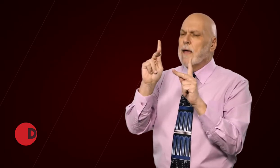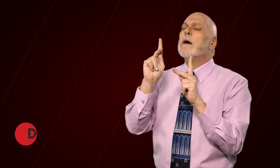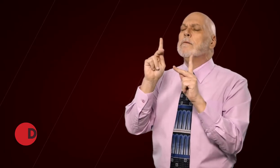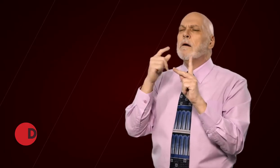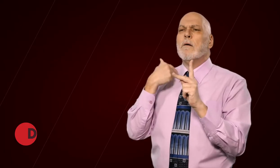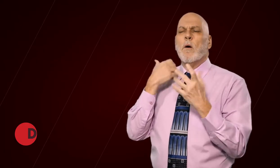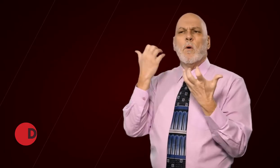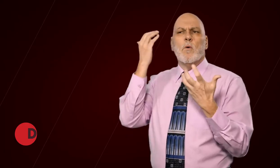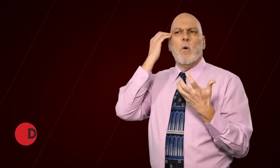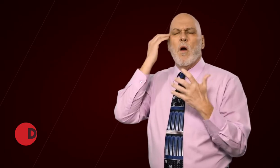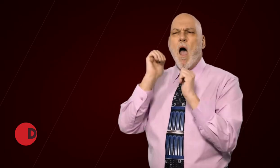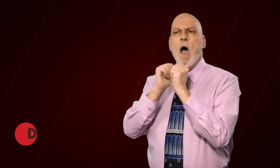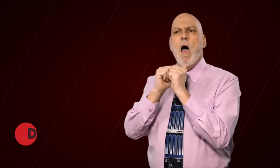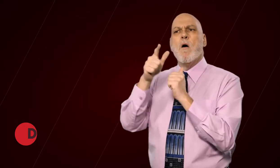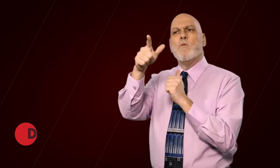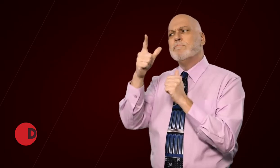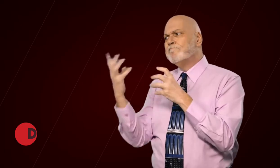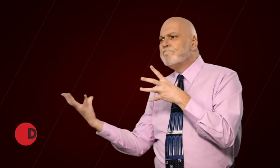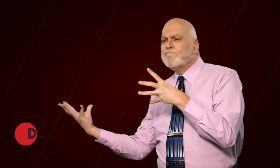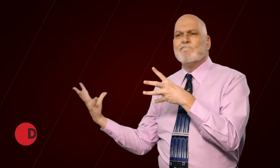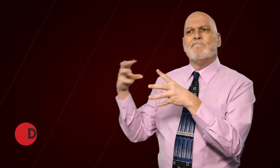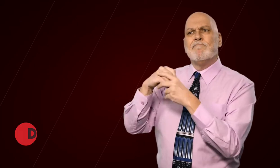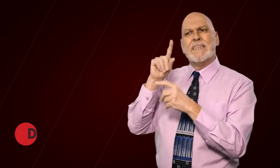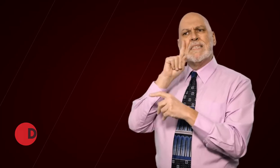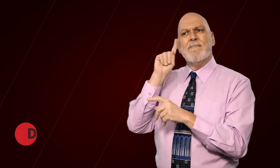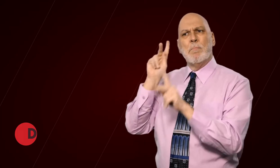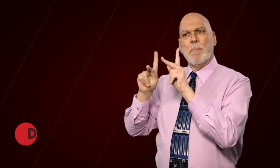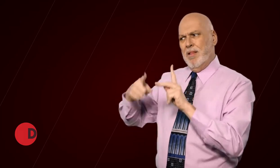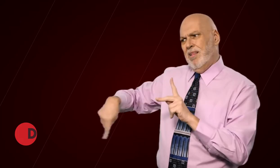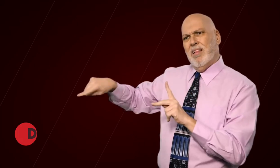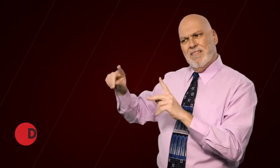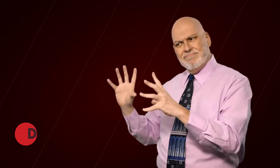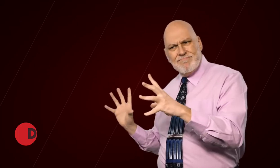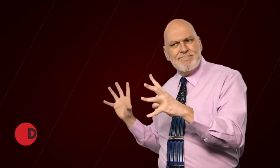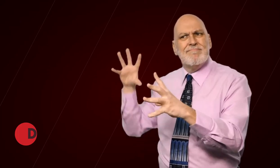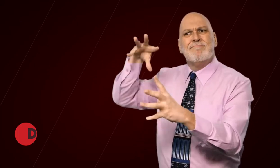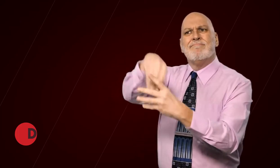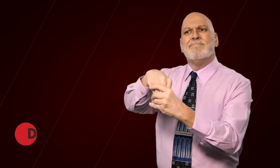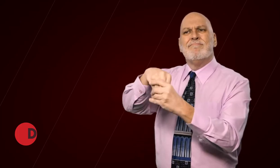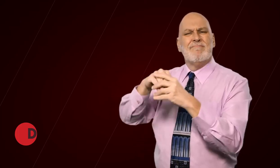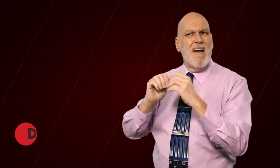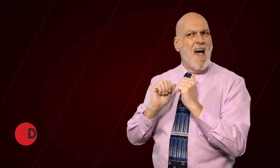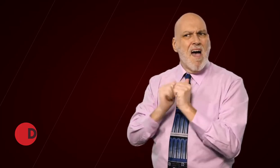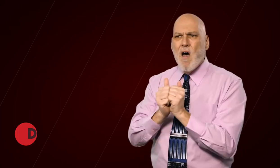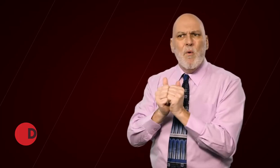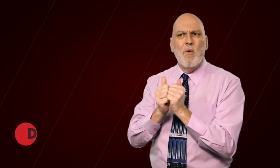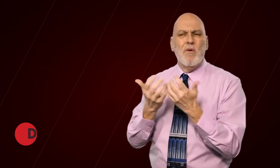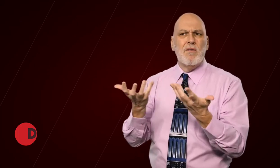[Anselmo]: How can Deaf people get involved?